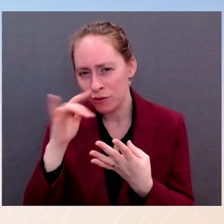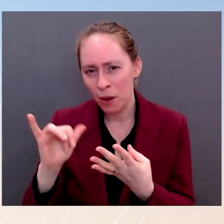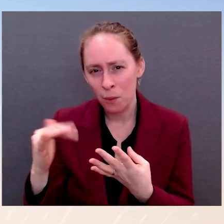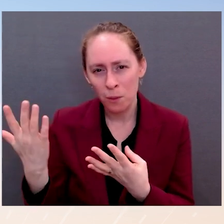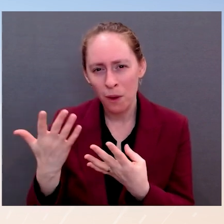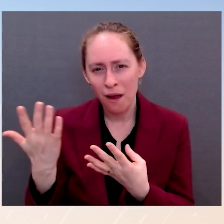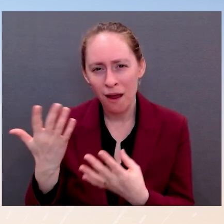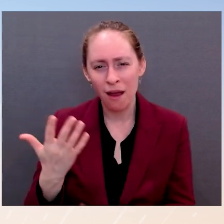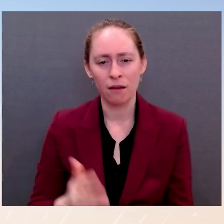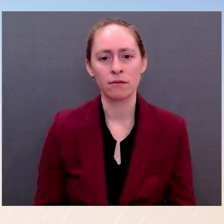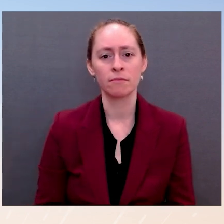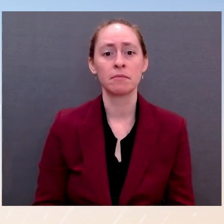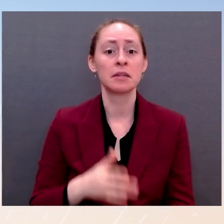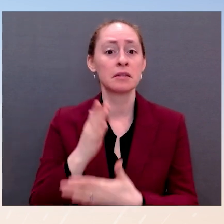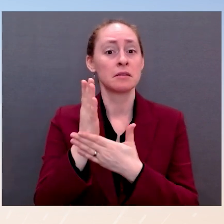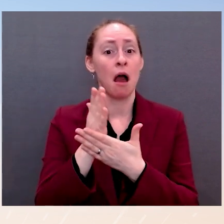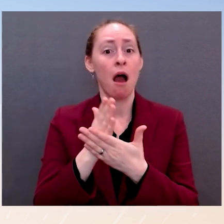to be up to date on screening.